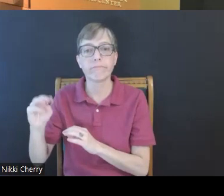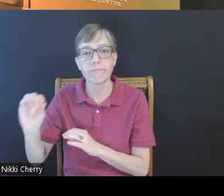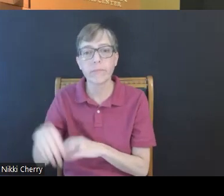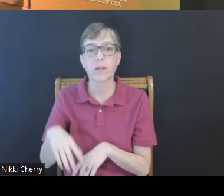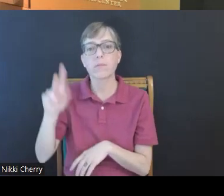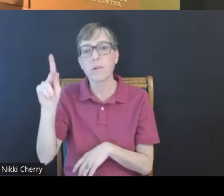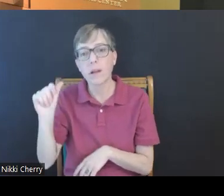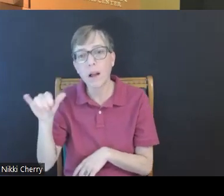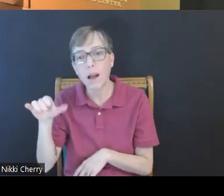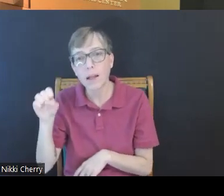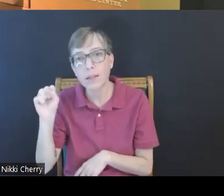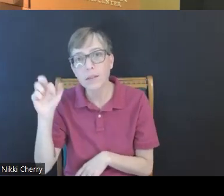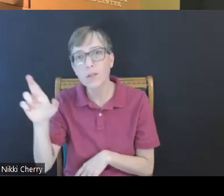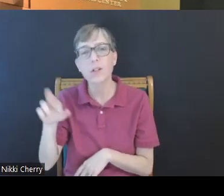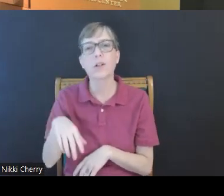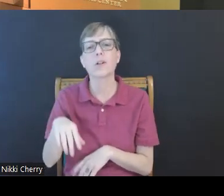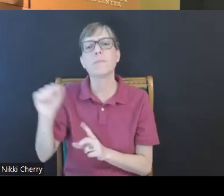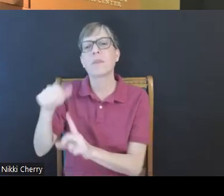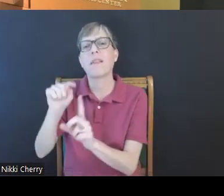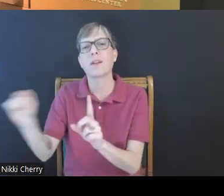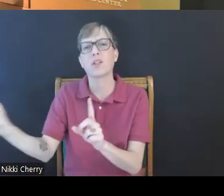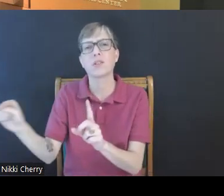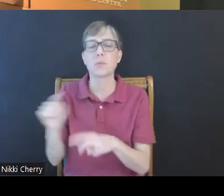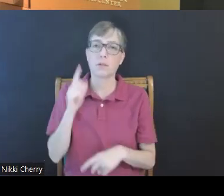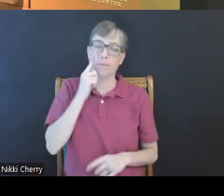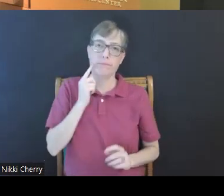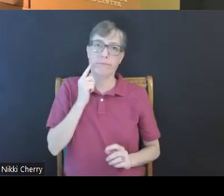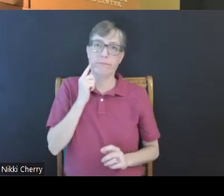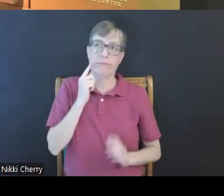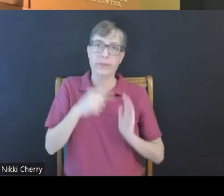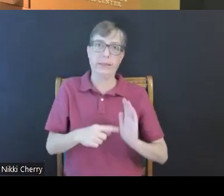FIFA service organizations like Duke was one of our study sites they made a lot of money selling